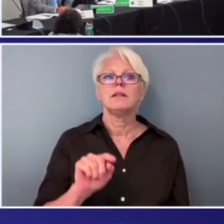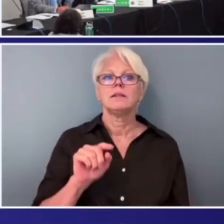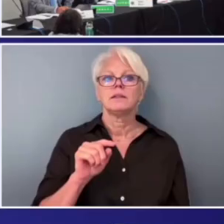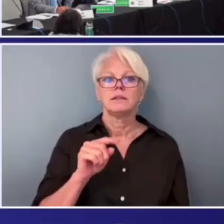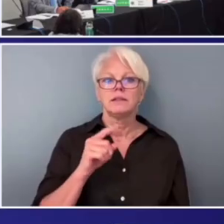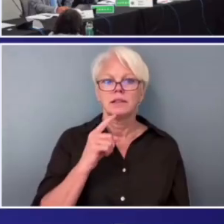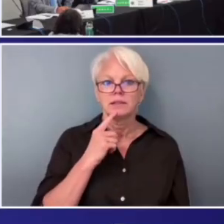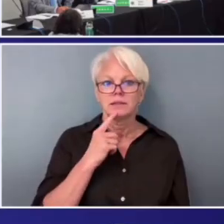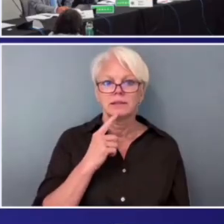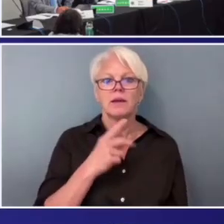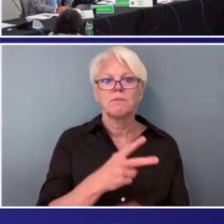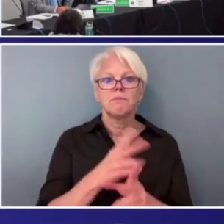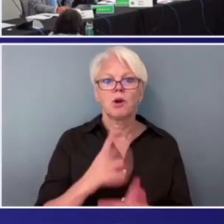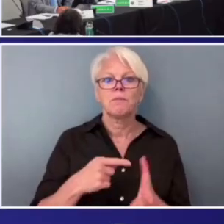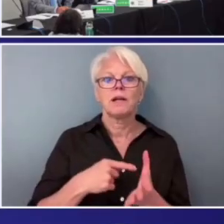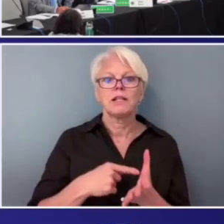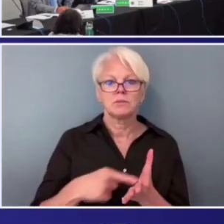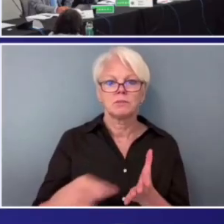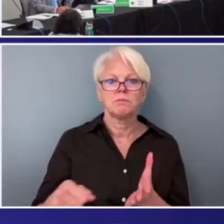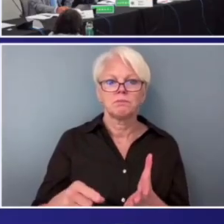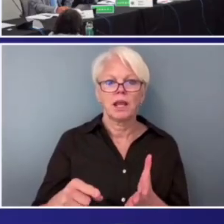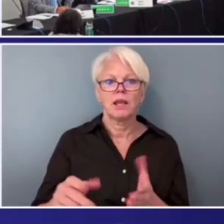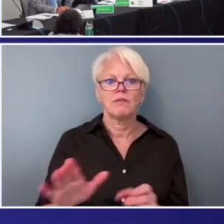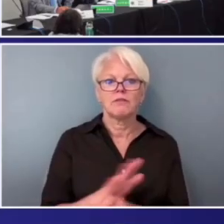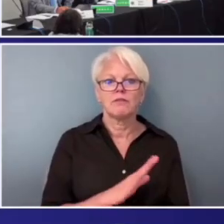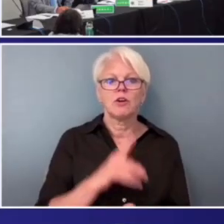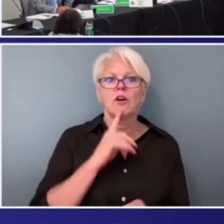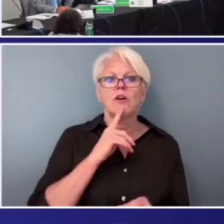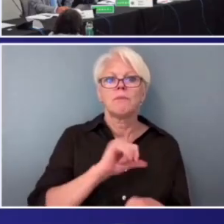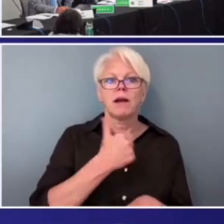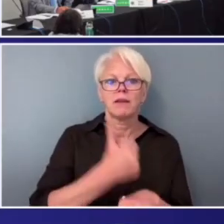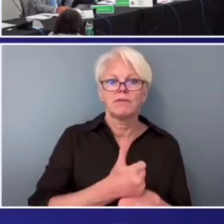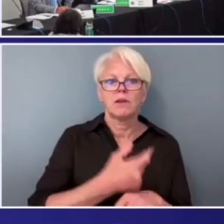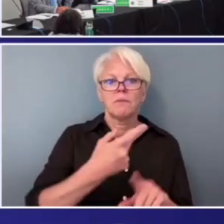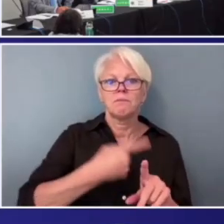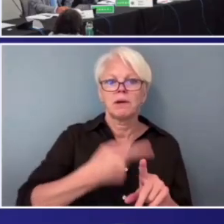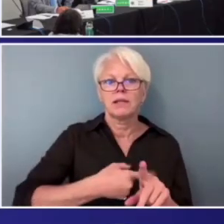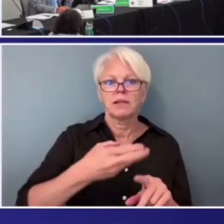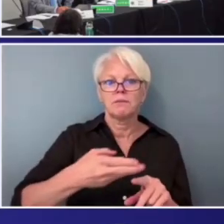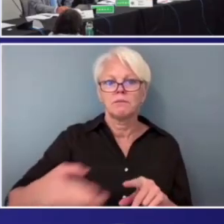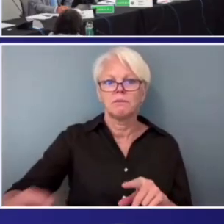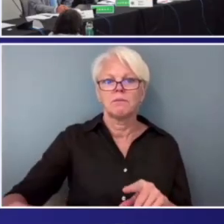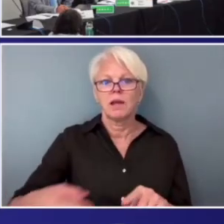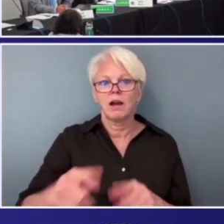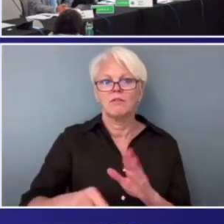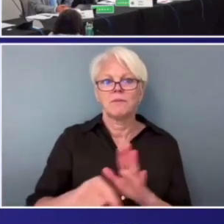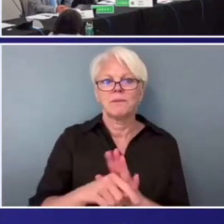a borrower must repay a loan in full by making fixed monthly payments over repayment period that varies with the total